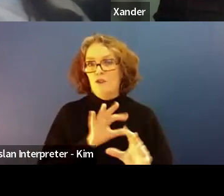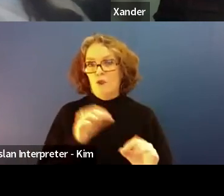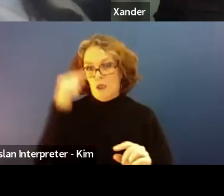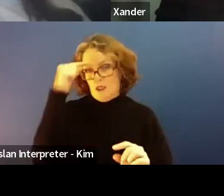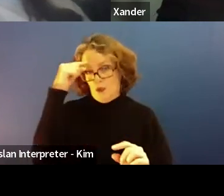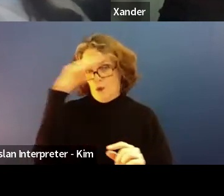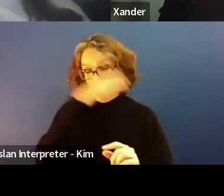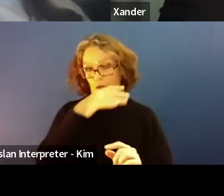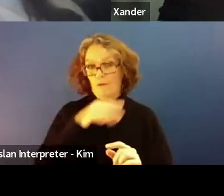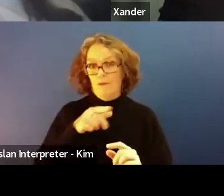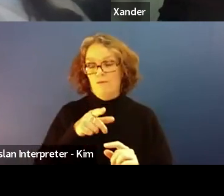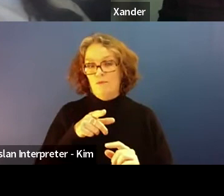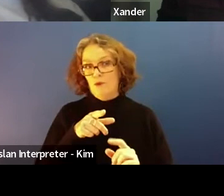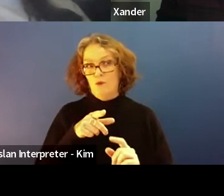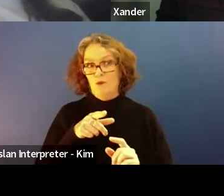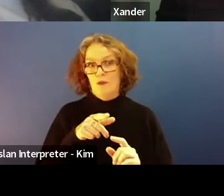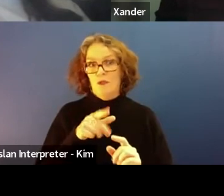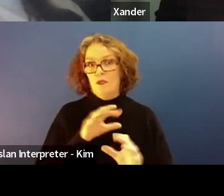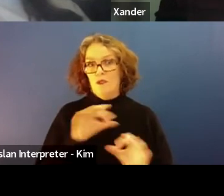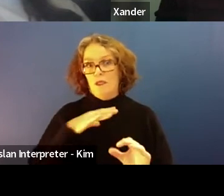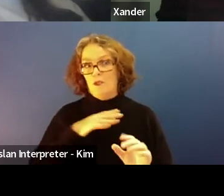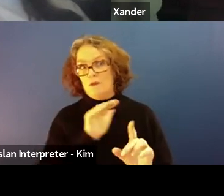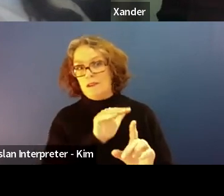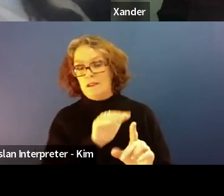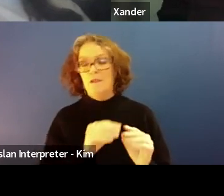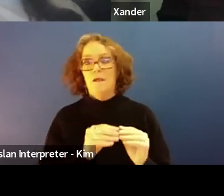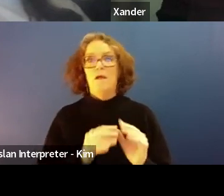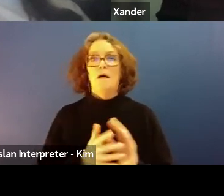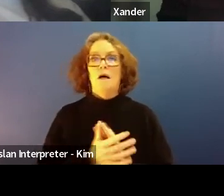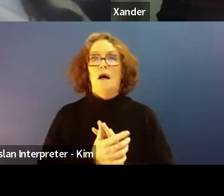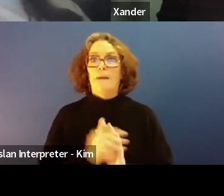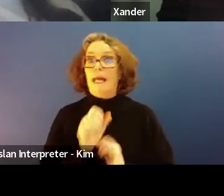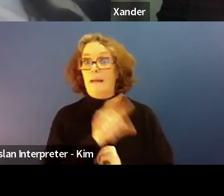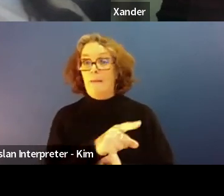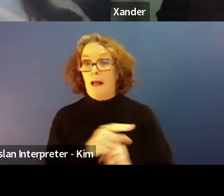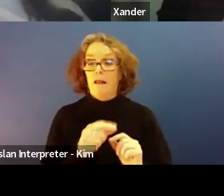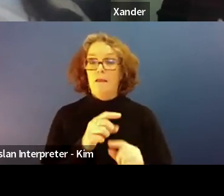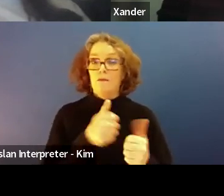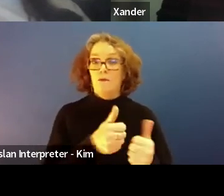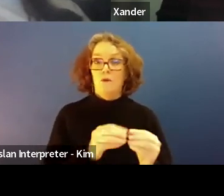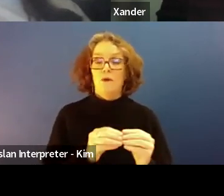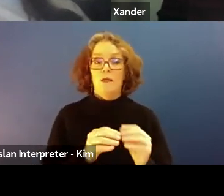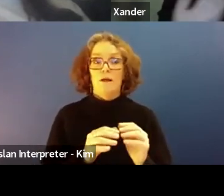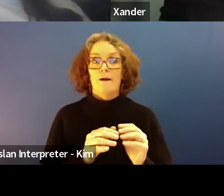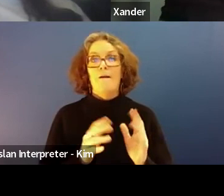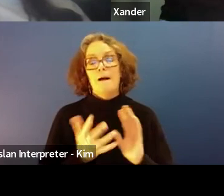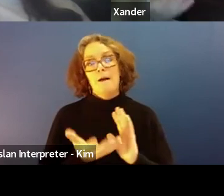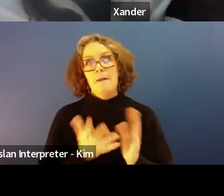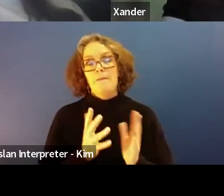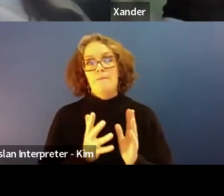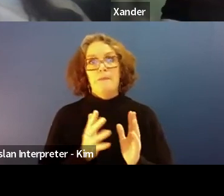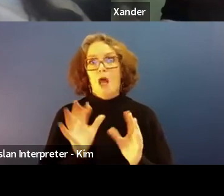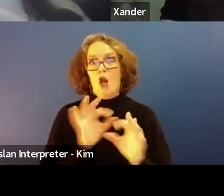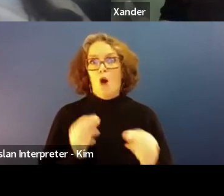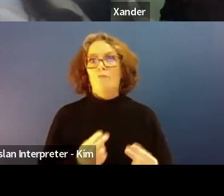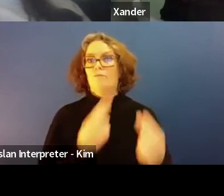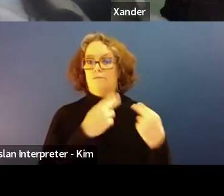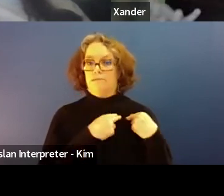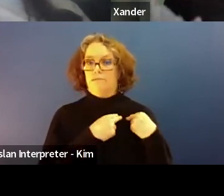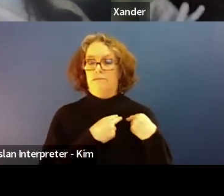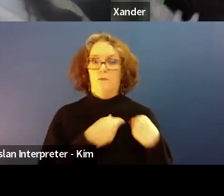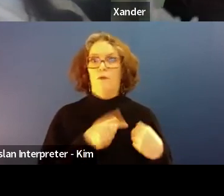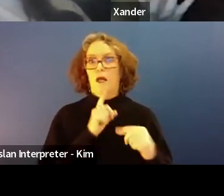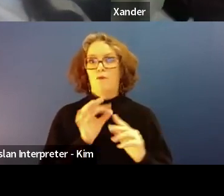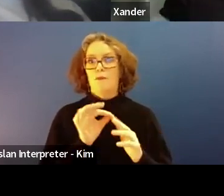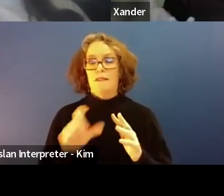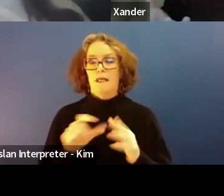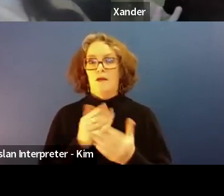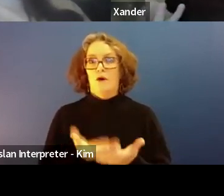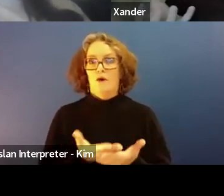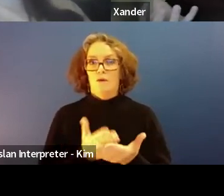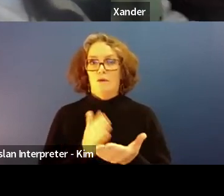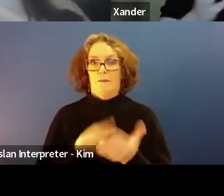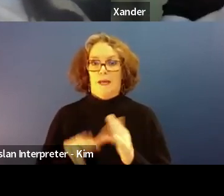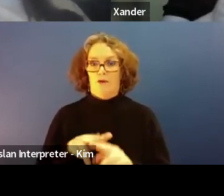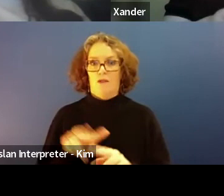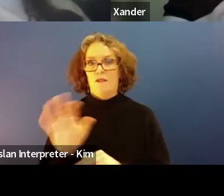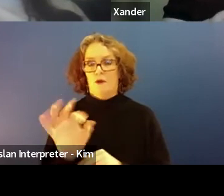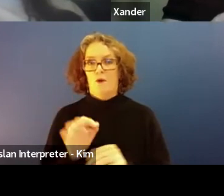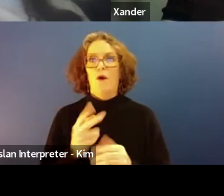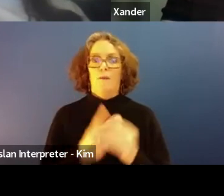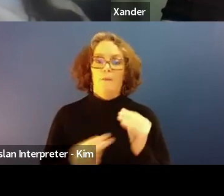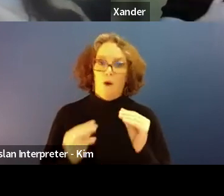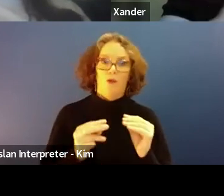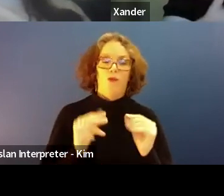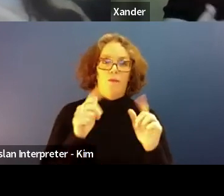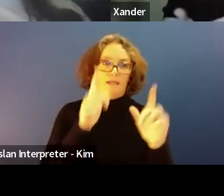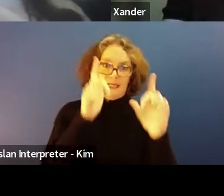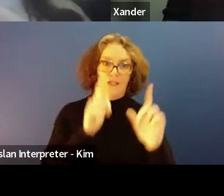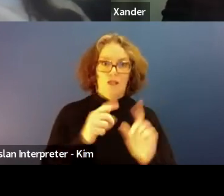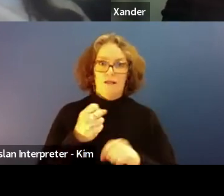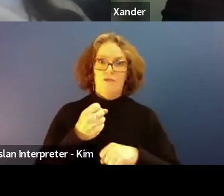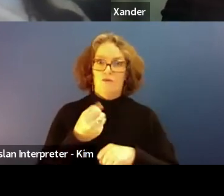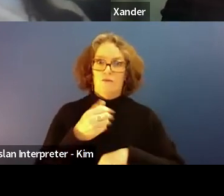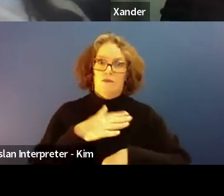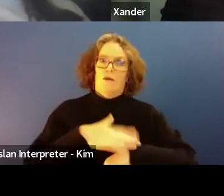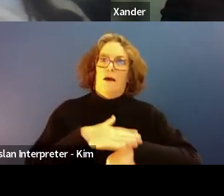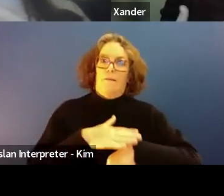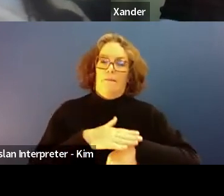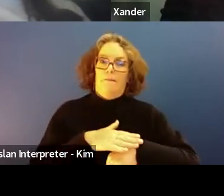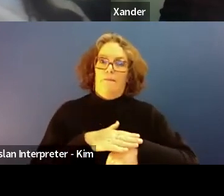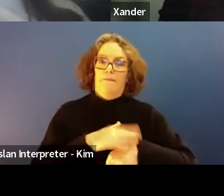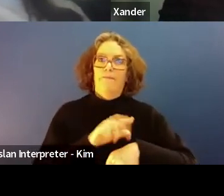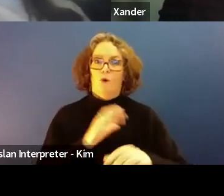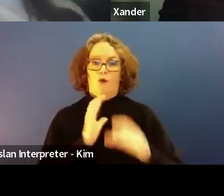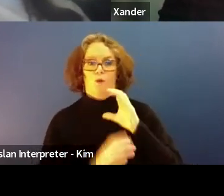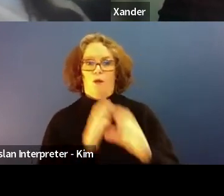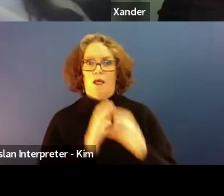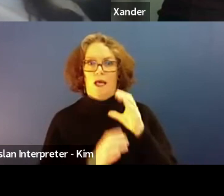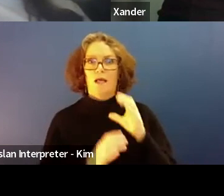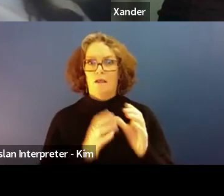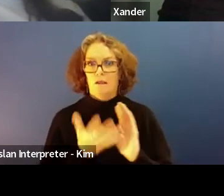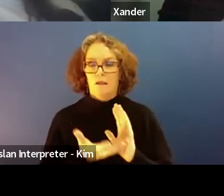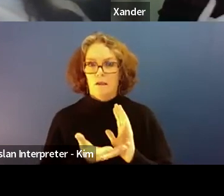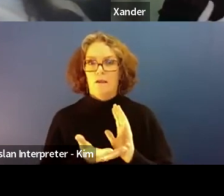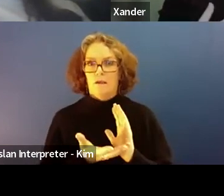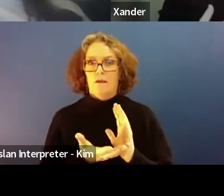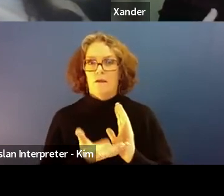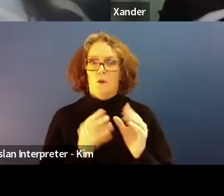Not to say that it's a criticism to parents saying that it's all in their hands because if the educate the educate both the educators, and the parents have to take the time to have good communication so what's best for the child is communicated.